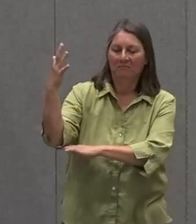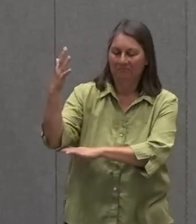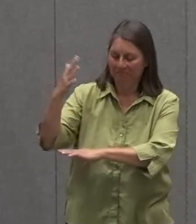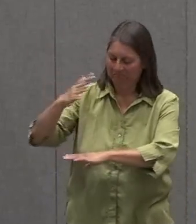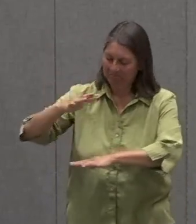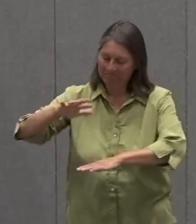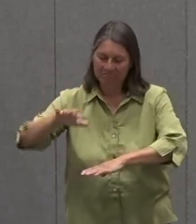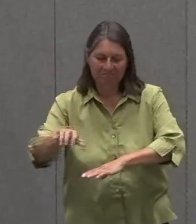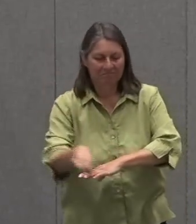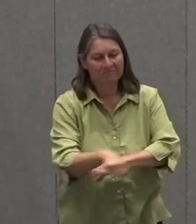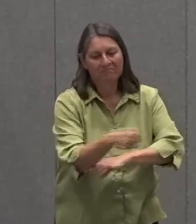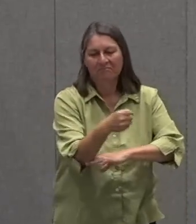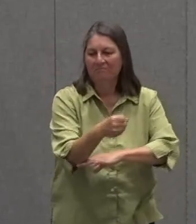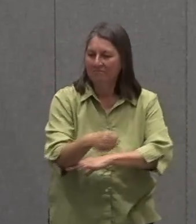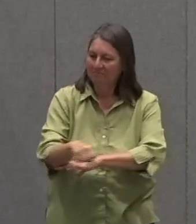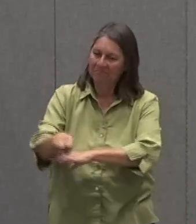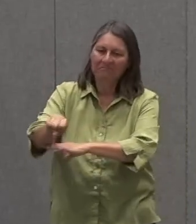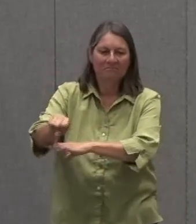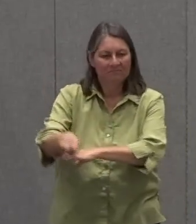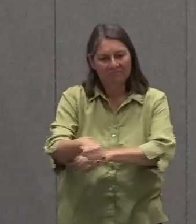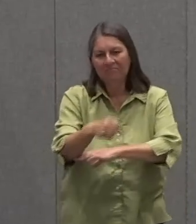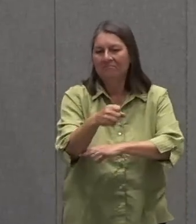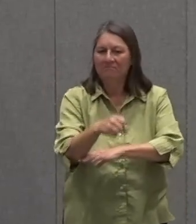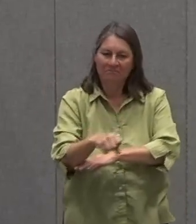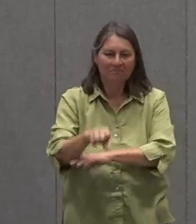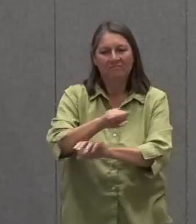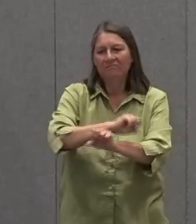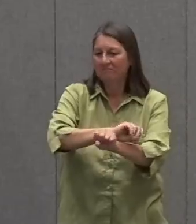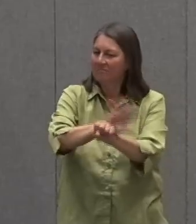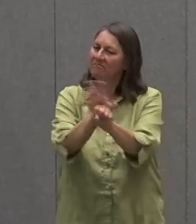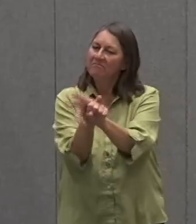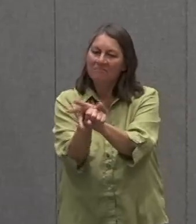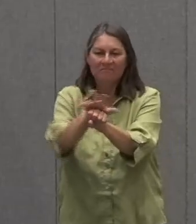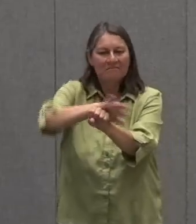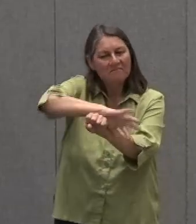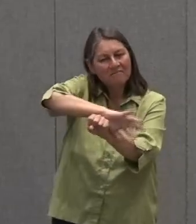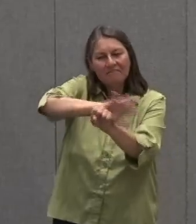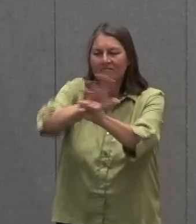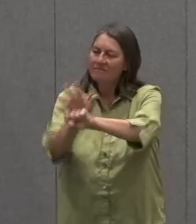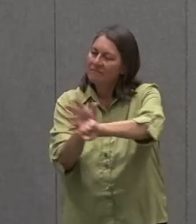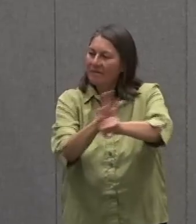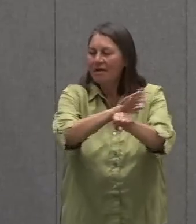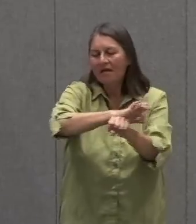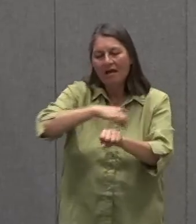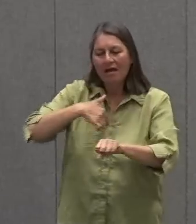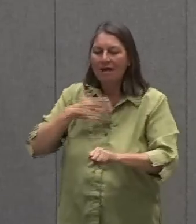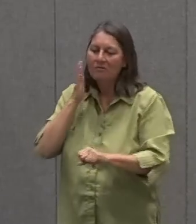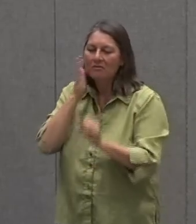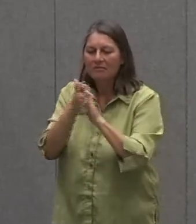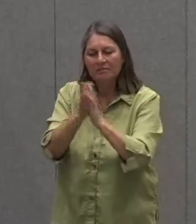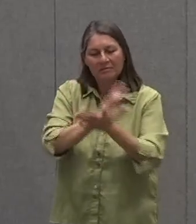he danced and sang of his royal intentions. "I will be king. "I can do this thing," he sang.